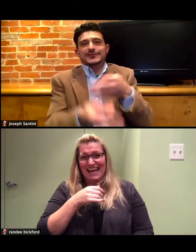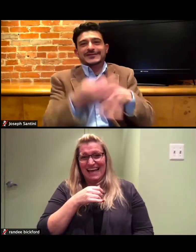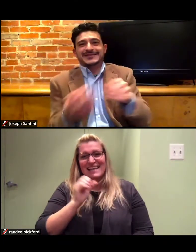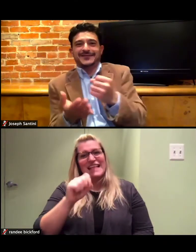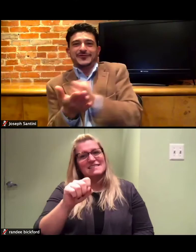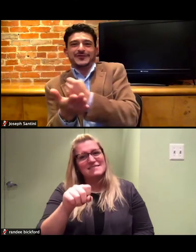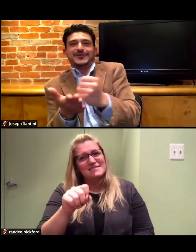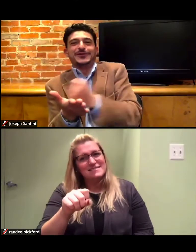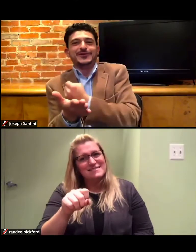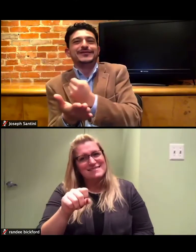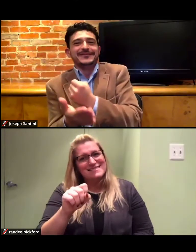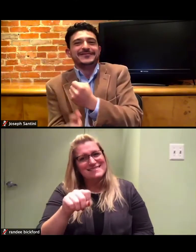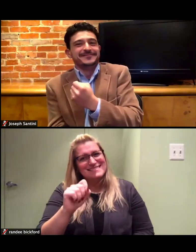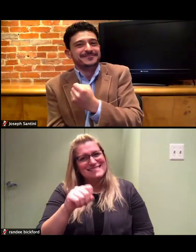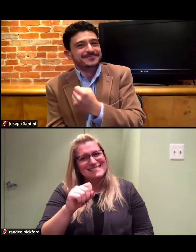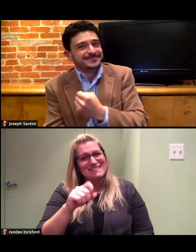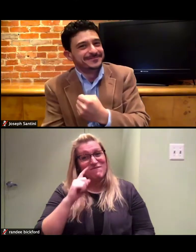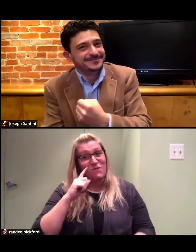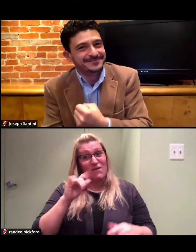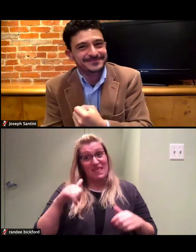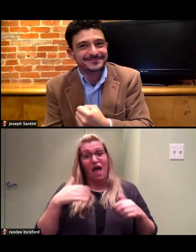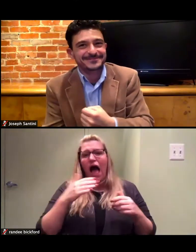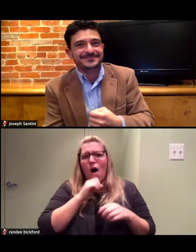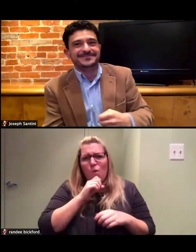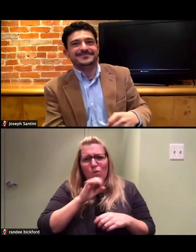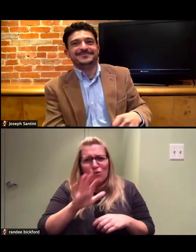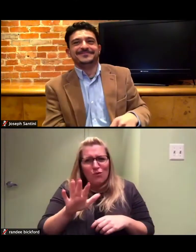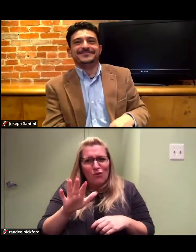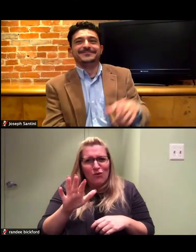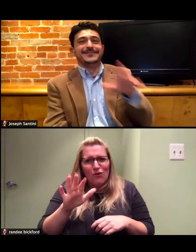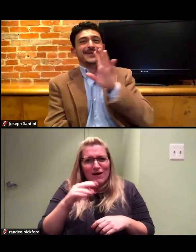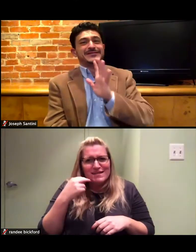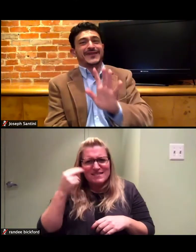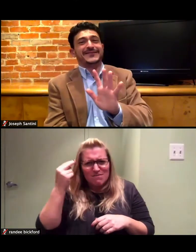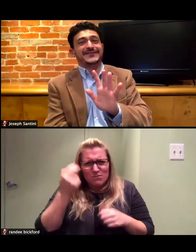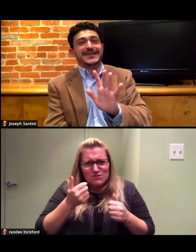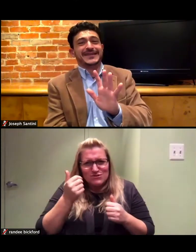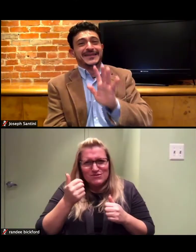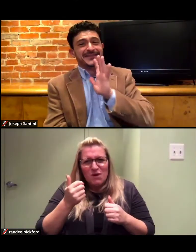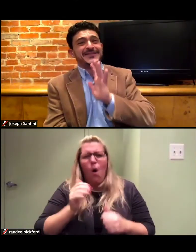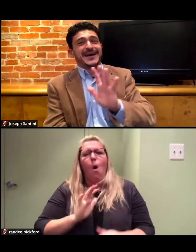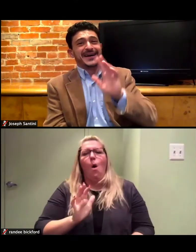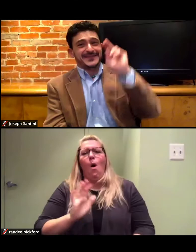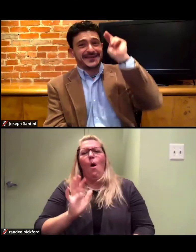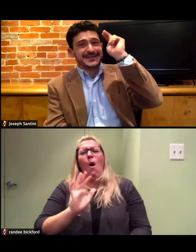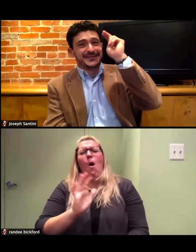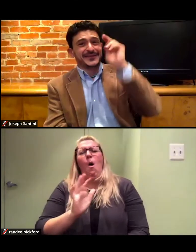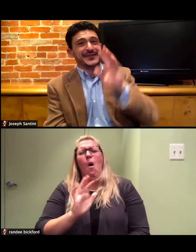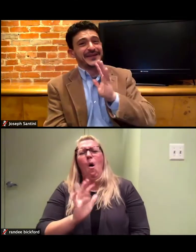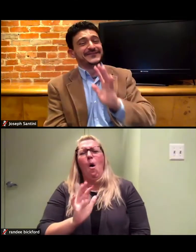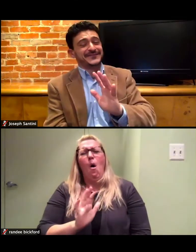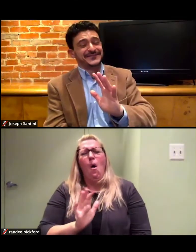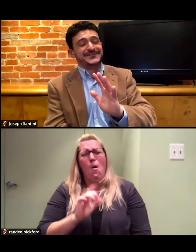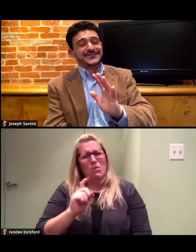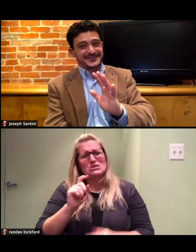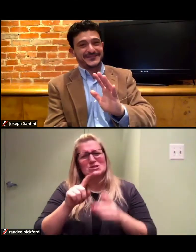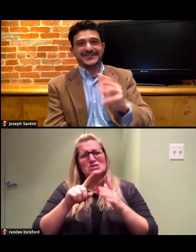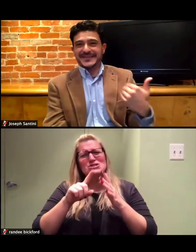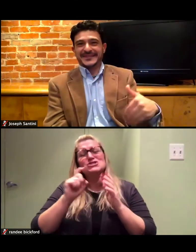she would just give him a few dollar bills rather than a card. And how old was he? He was five.